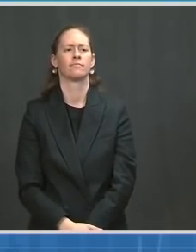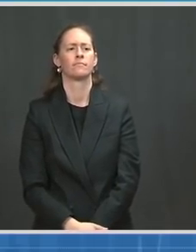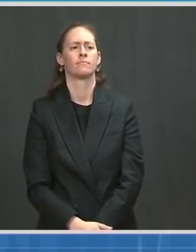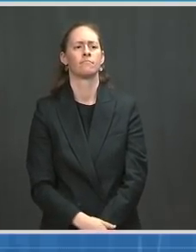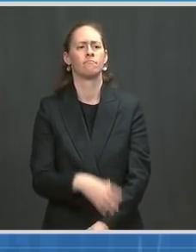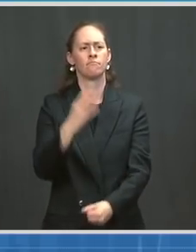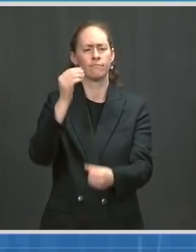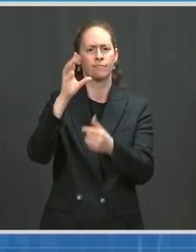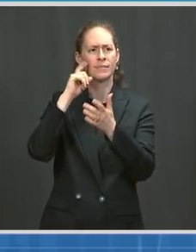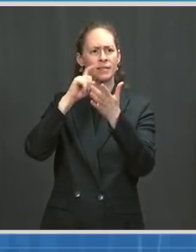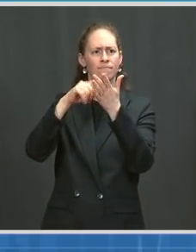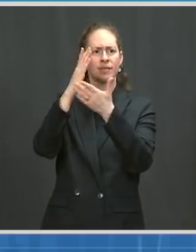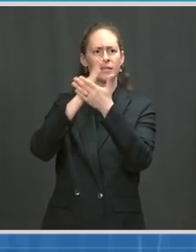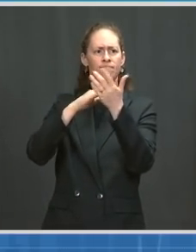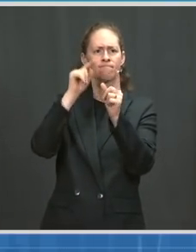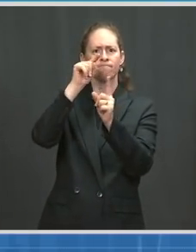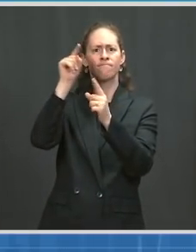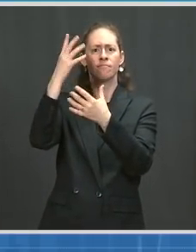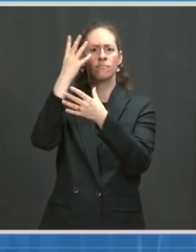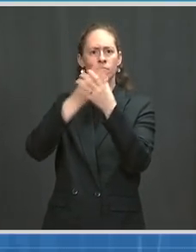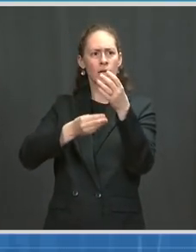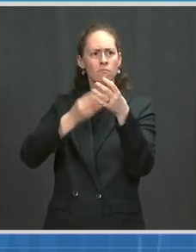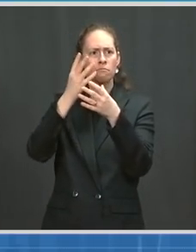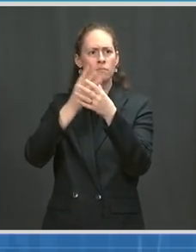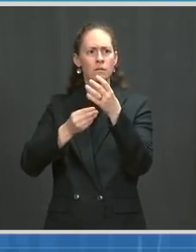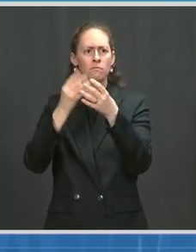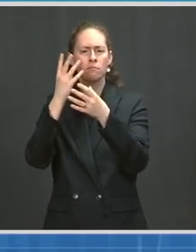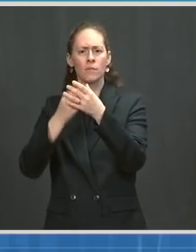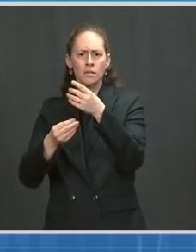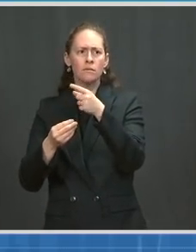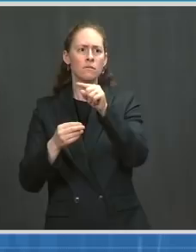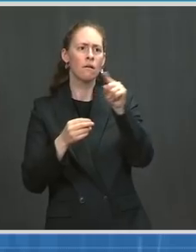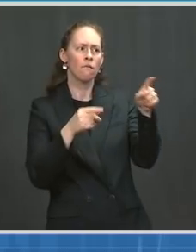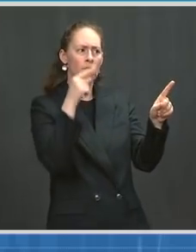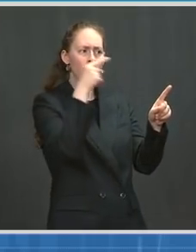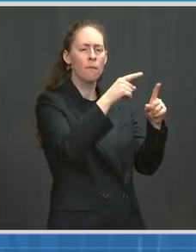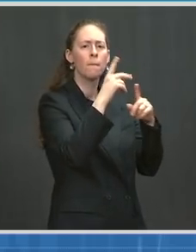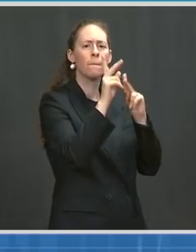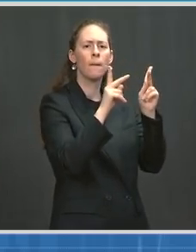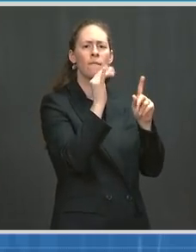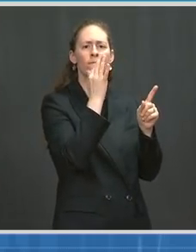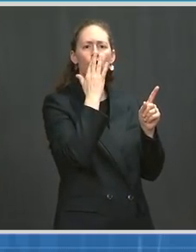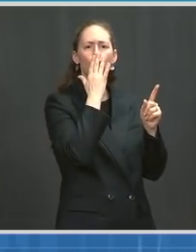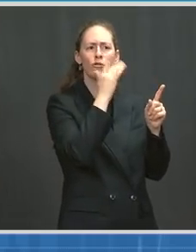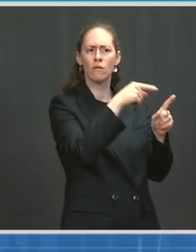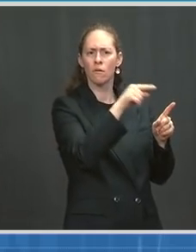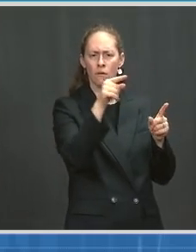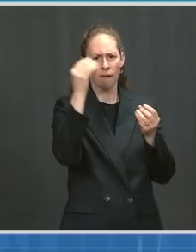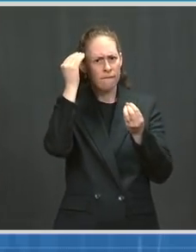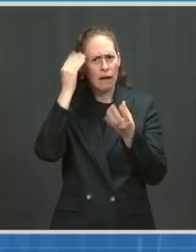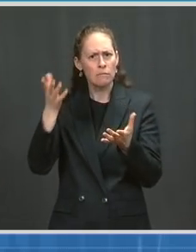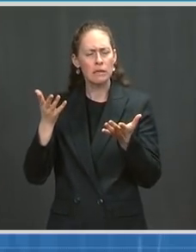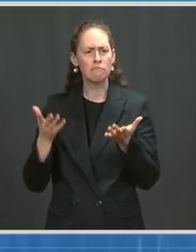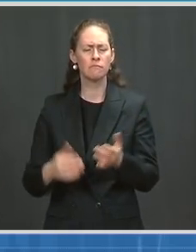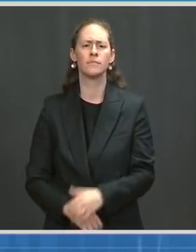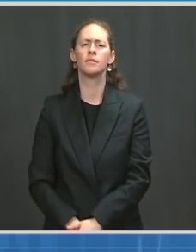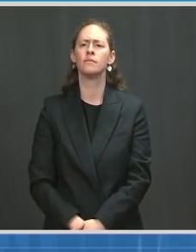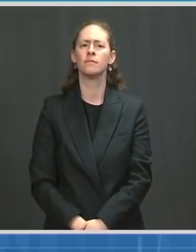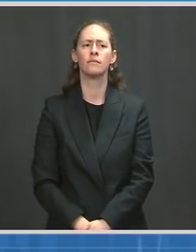Dr. Walensky: Thank you for that question, Victoria. We have been updating our website. I can't say that it's daily; I believe that it's weekly. And we actually have a new --